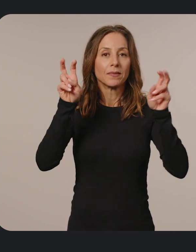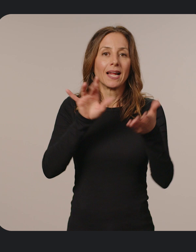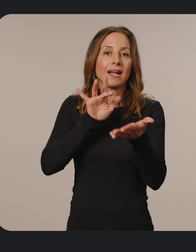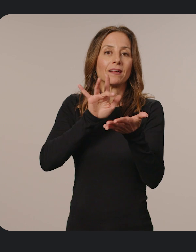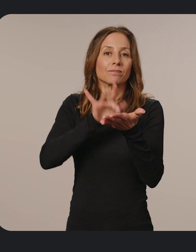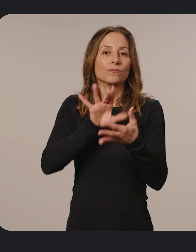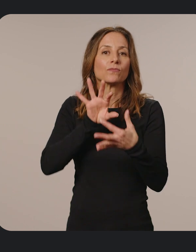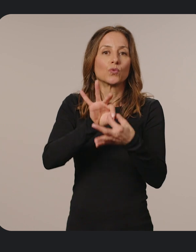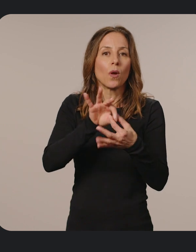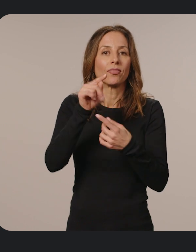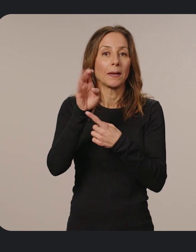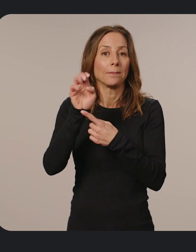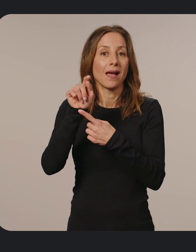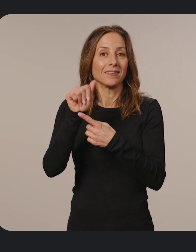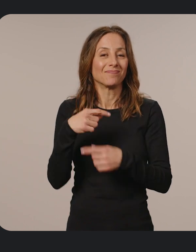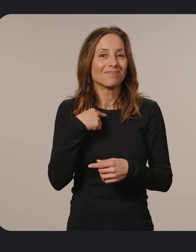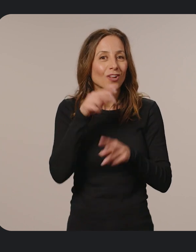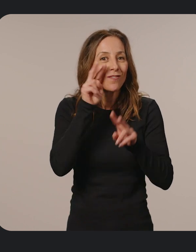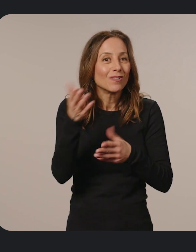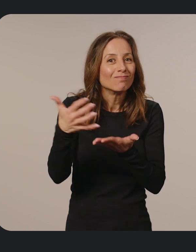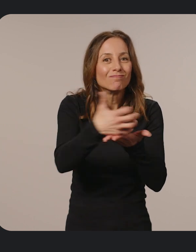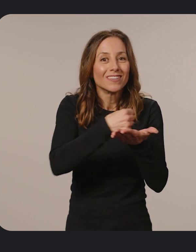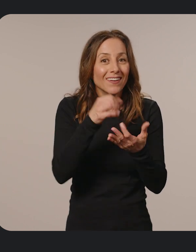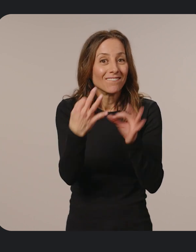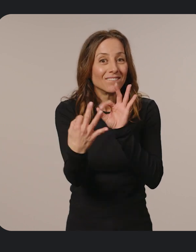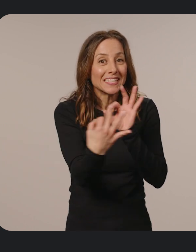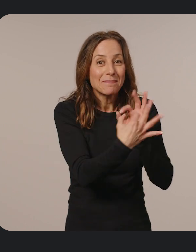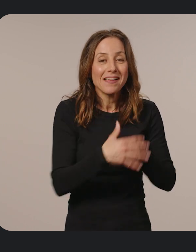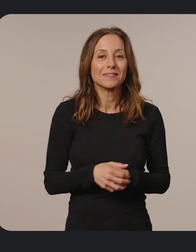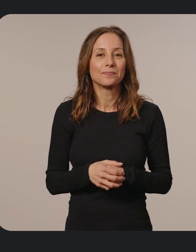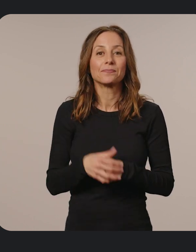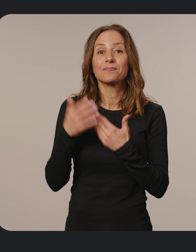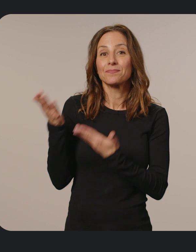and clicking Join the Beta. We look forward to getting your feedback.